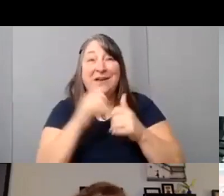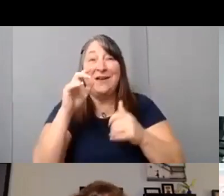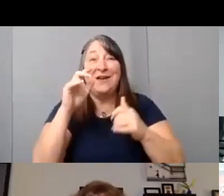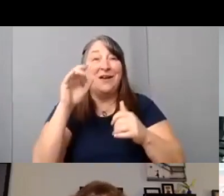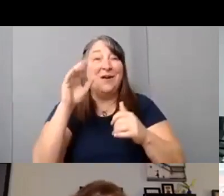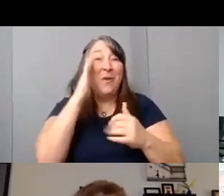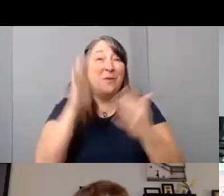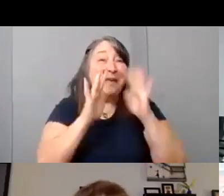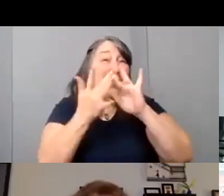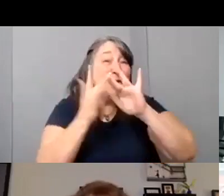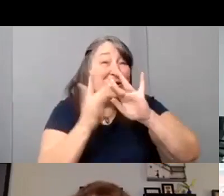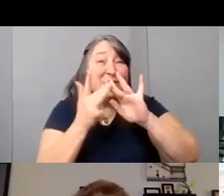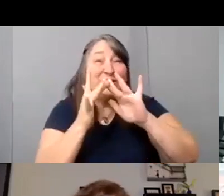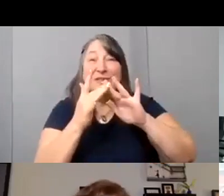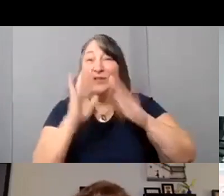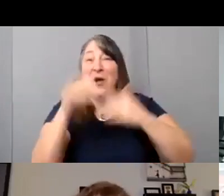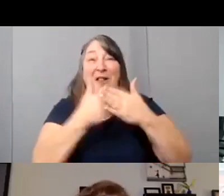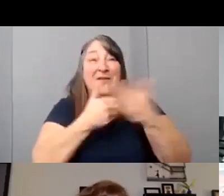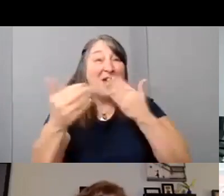Go to disabilityfilmchallenge.com